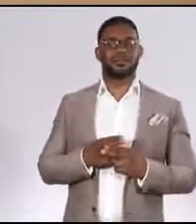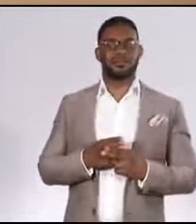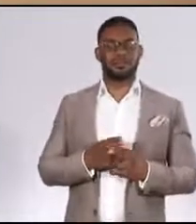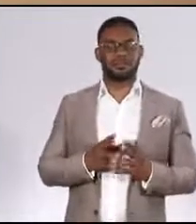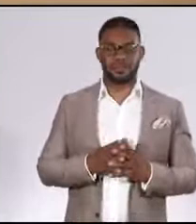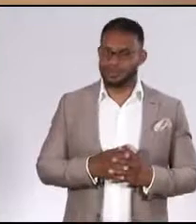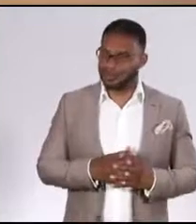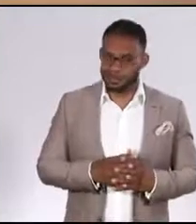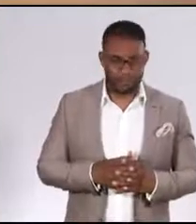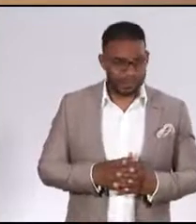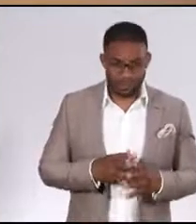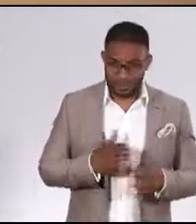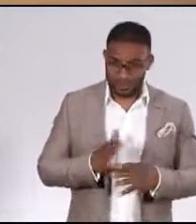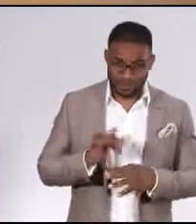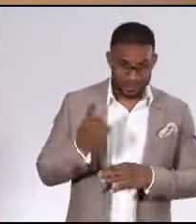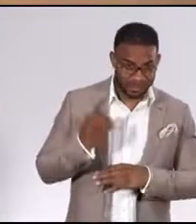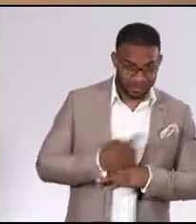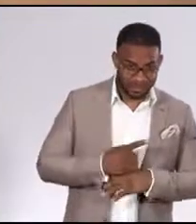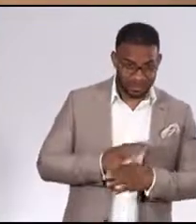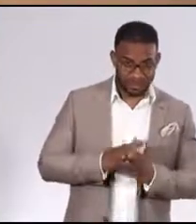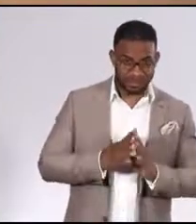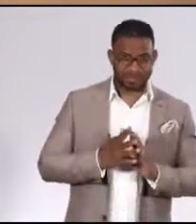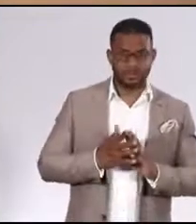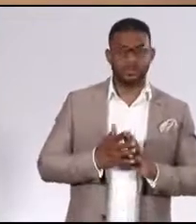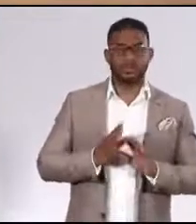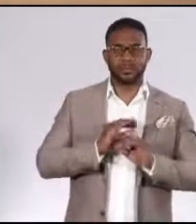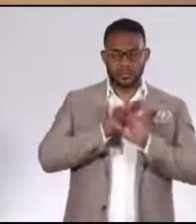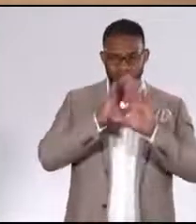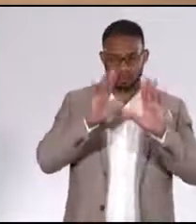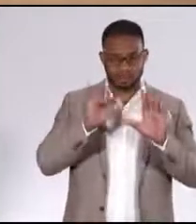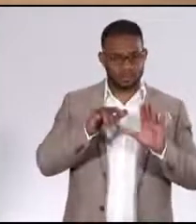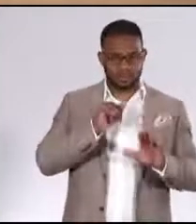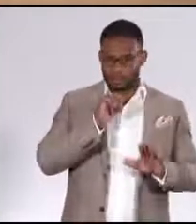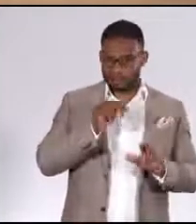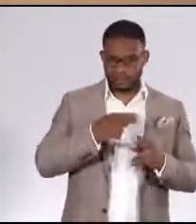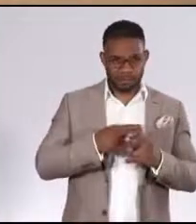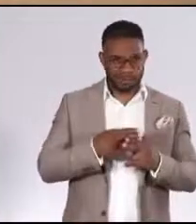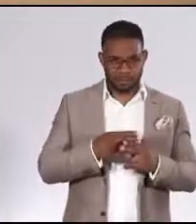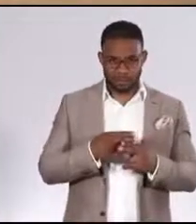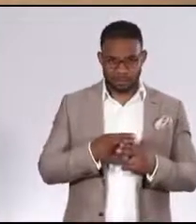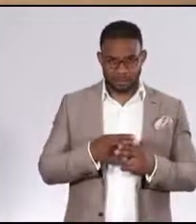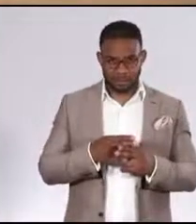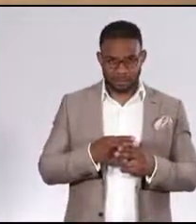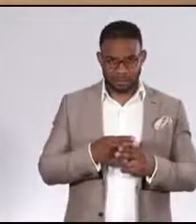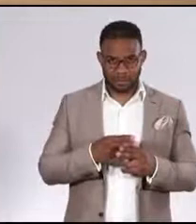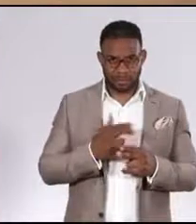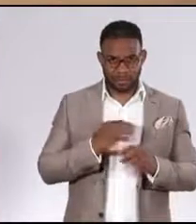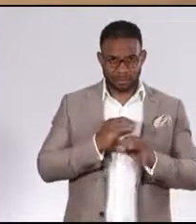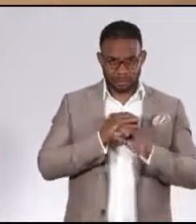But after about a day, it became very clear that it wasn't temporary. and I had clearly injured myself